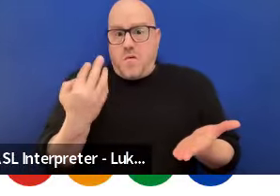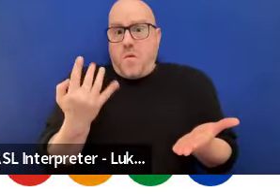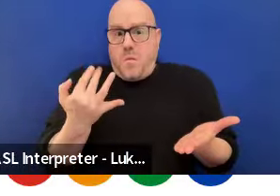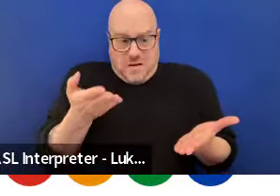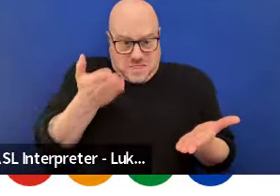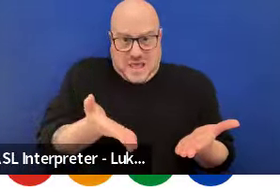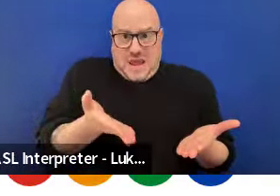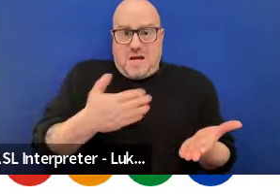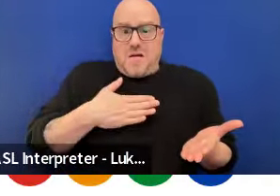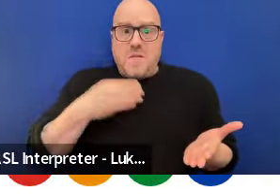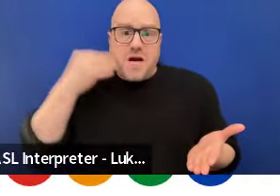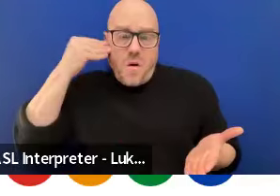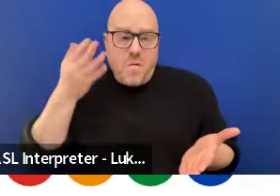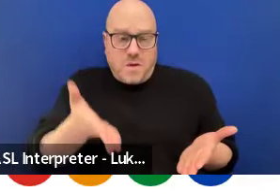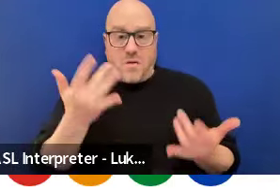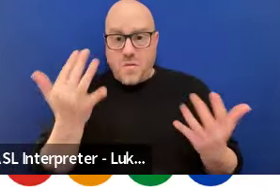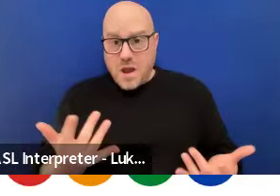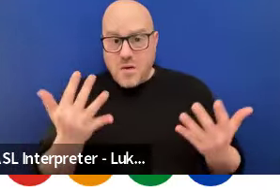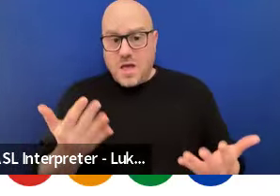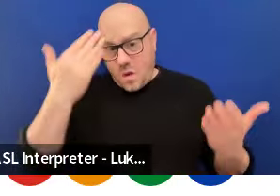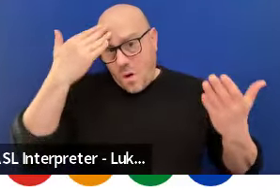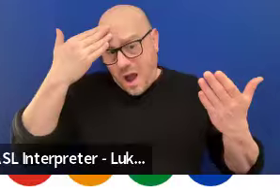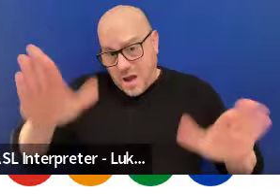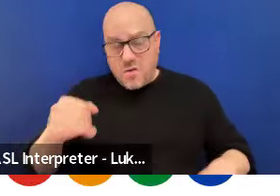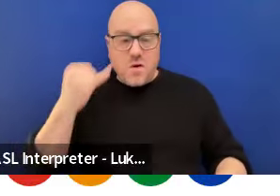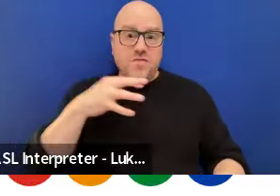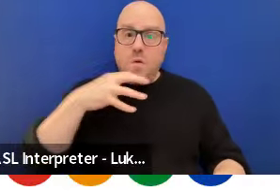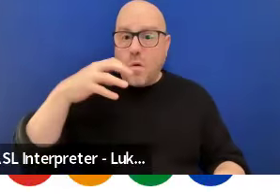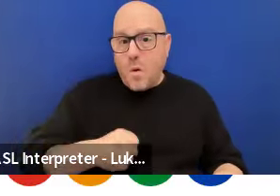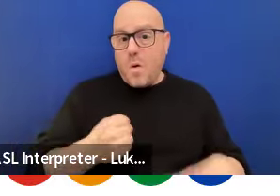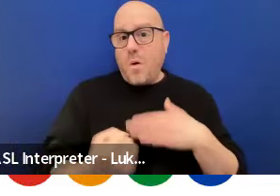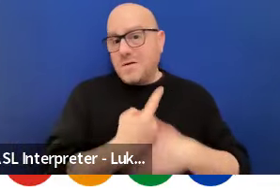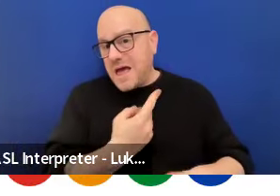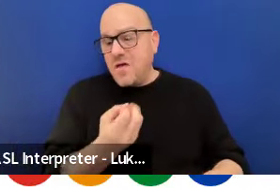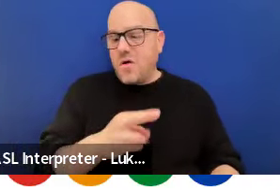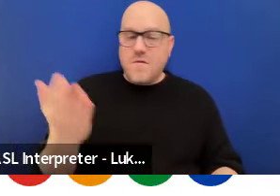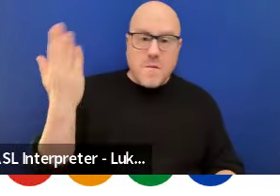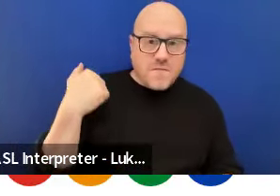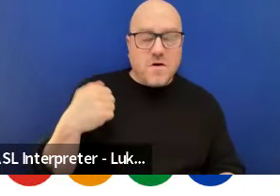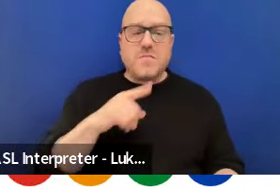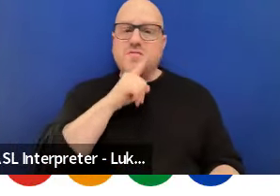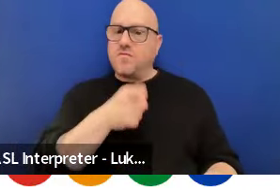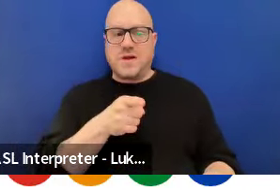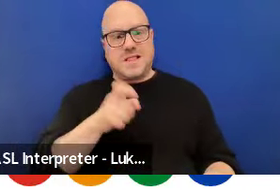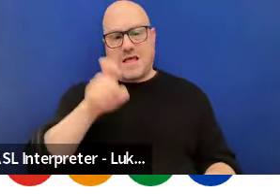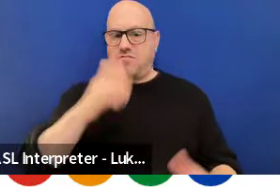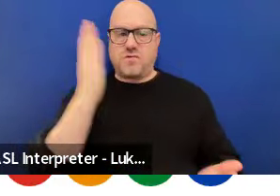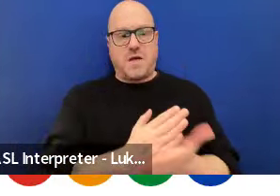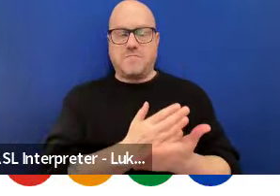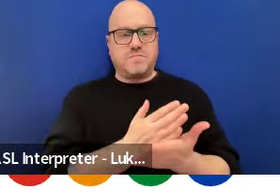I WAS THERE, I GOT THE CALL, I GOT THE TEXT. I WAS IN THE LIVING ROOM BECAUSE NOW I DON'T KNOW IF IT IS THE OLD